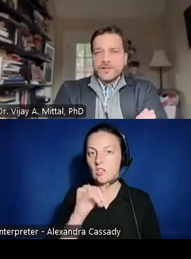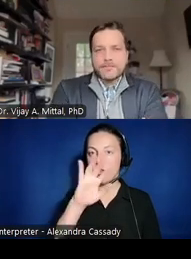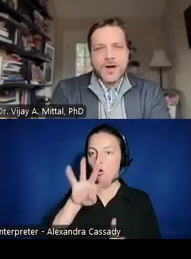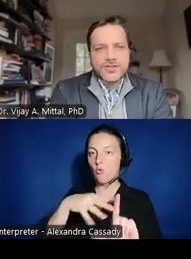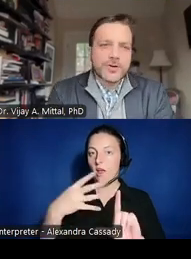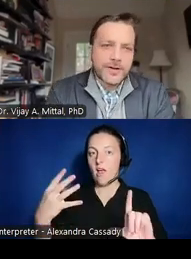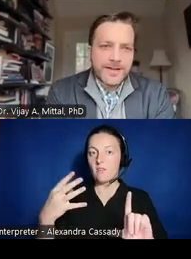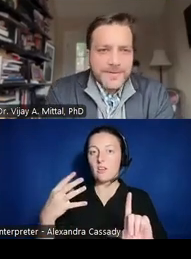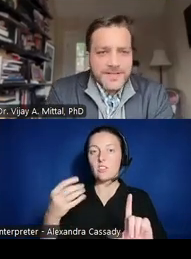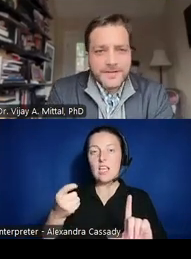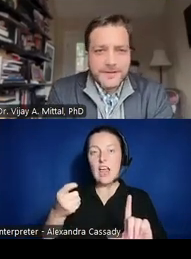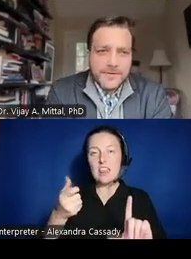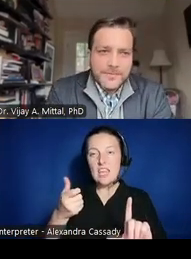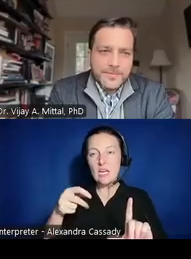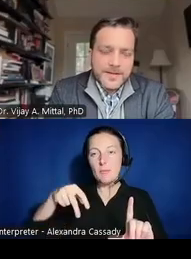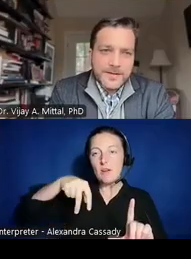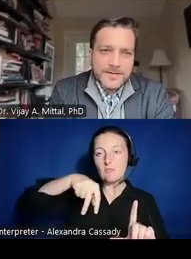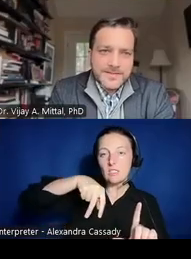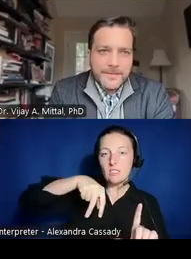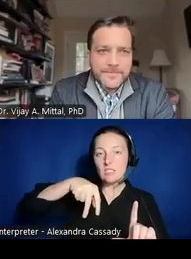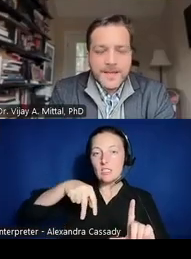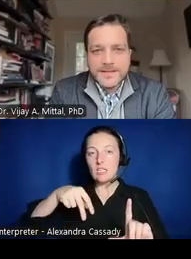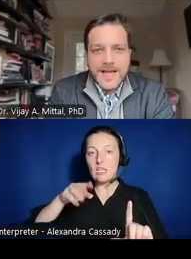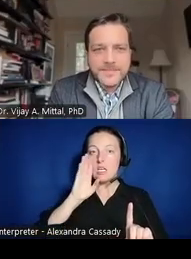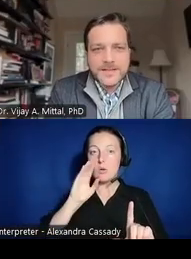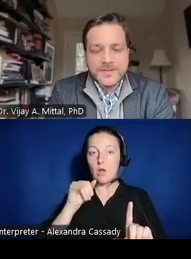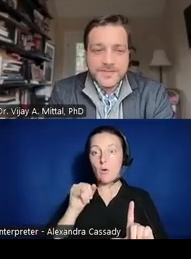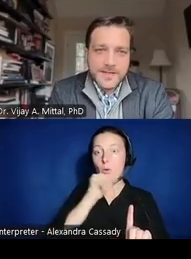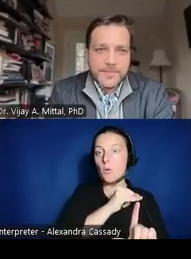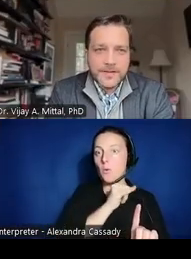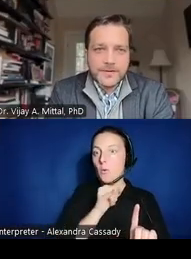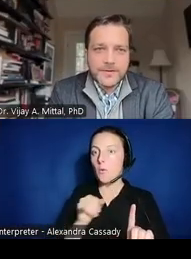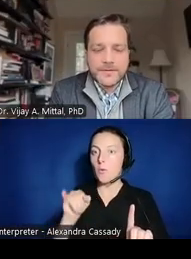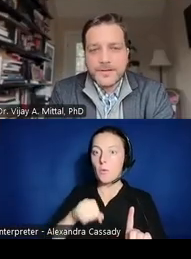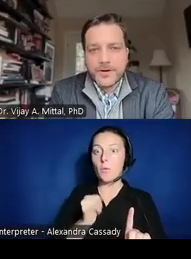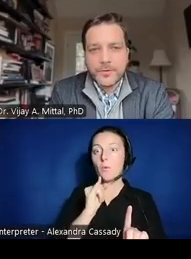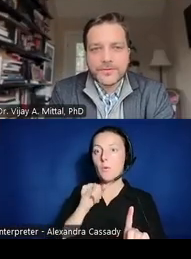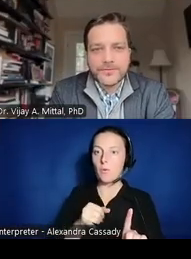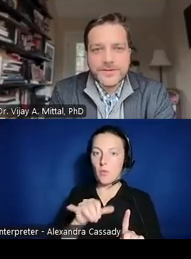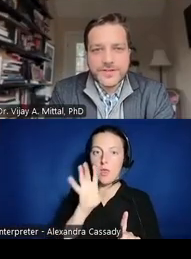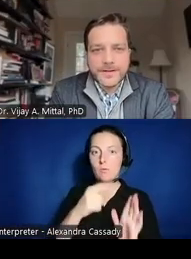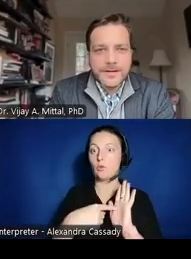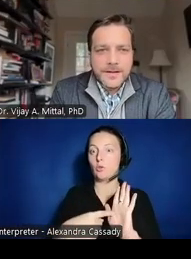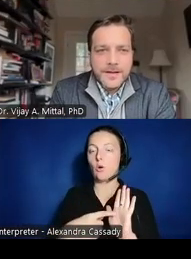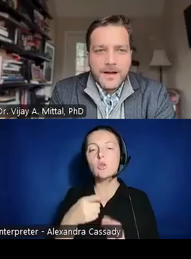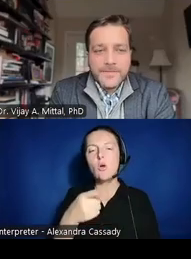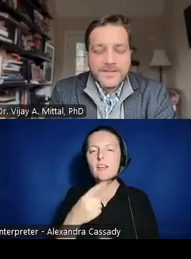in posture in particular because um it taps into cerebellar phocortical function. Um the